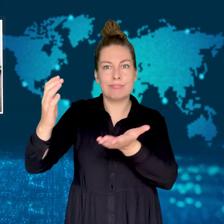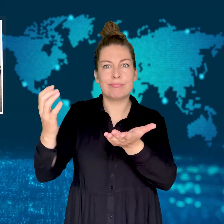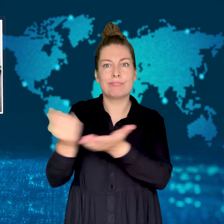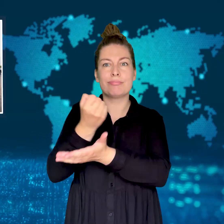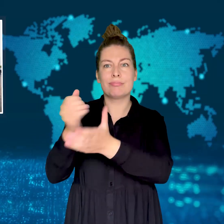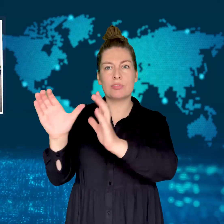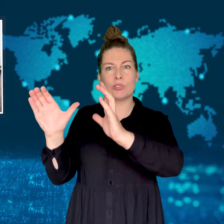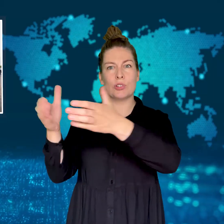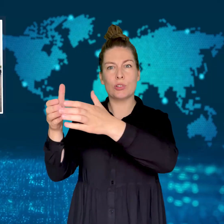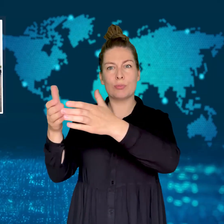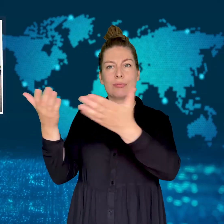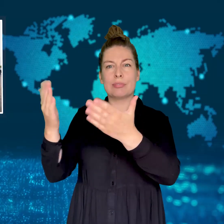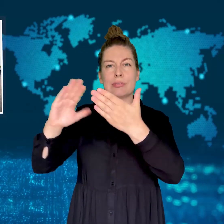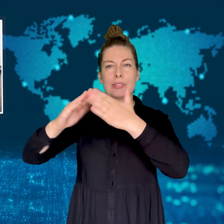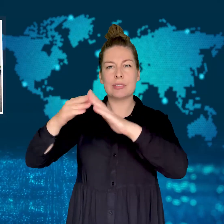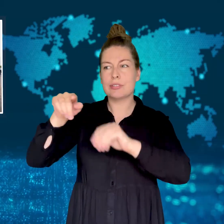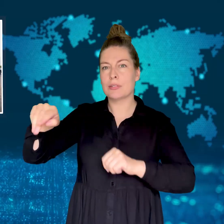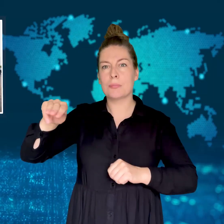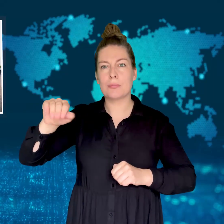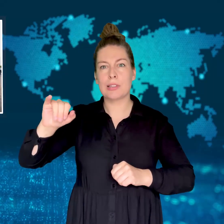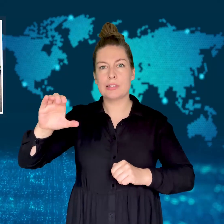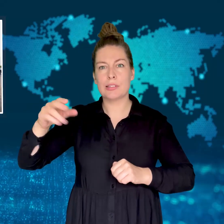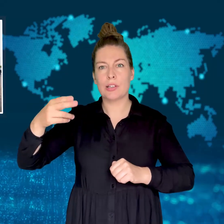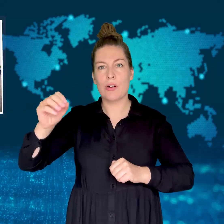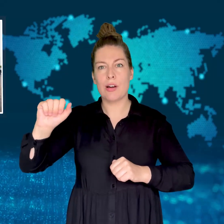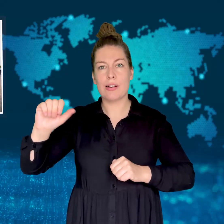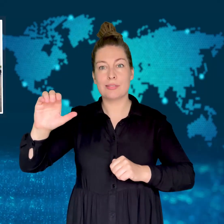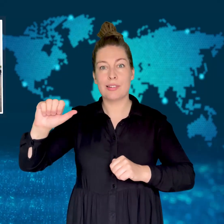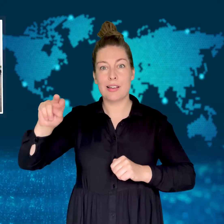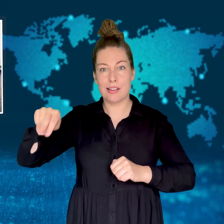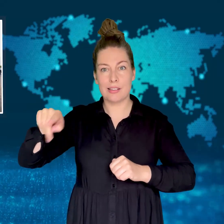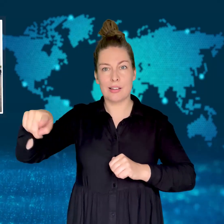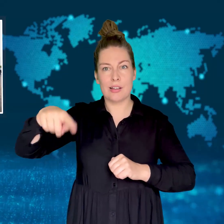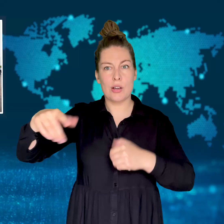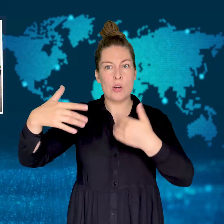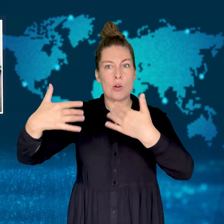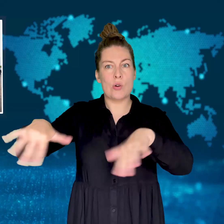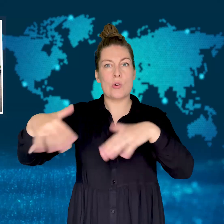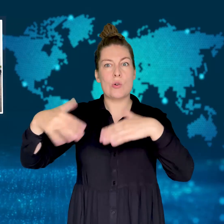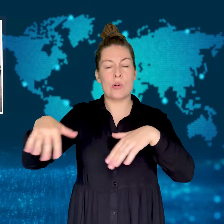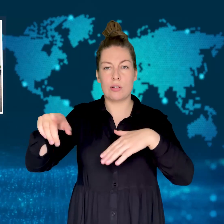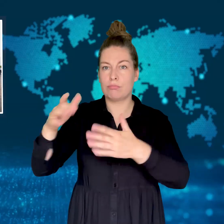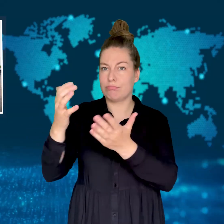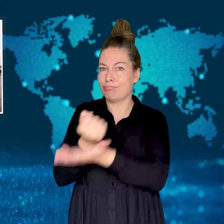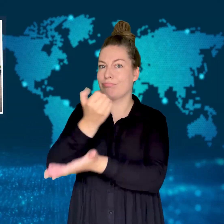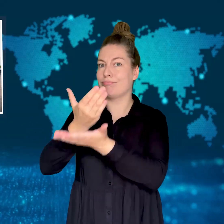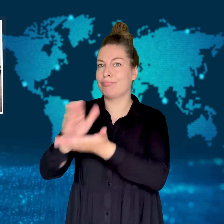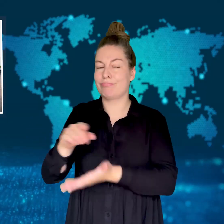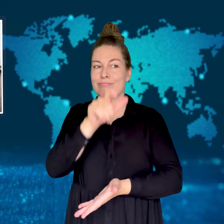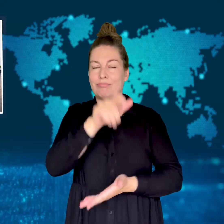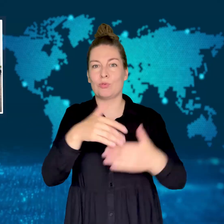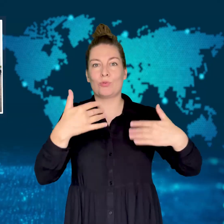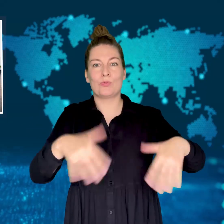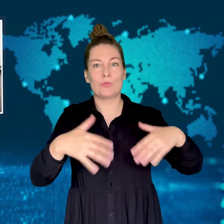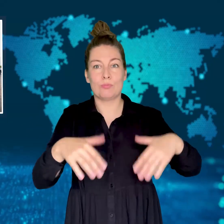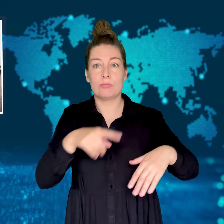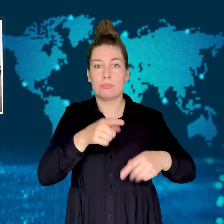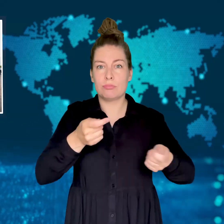one of Mexico's states.